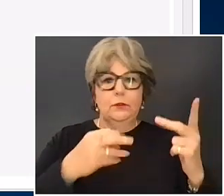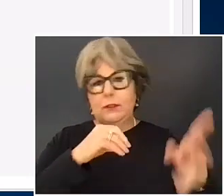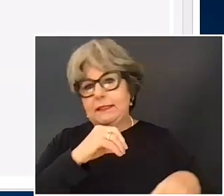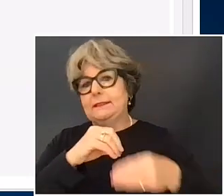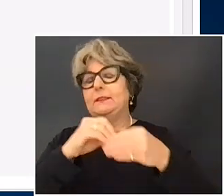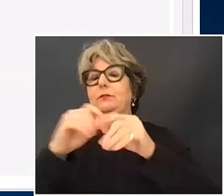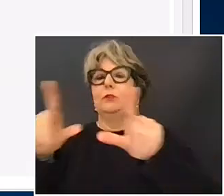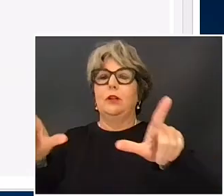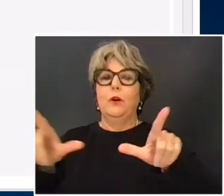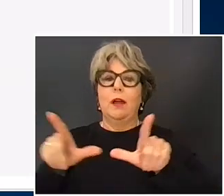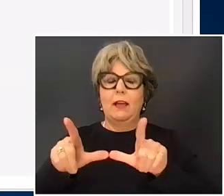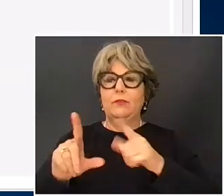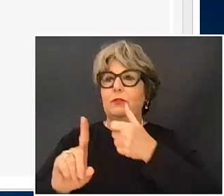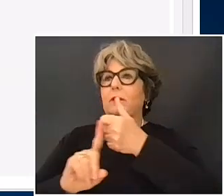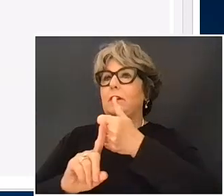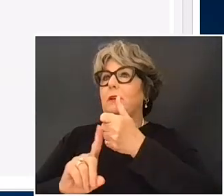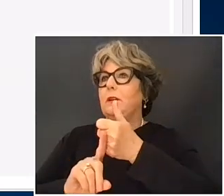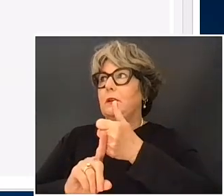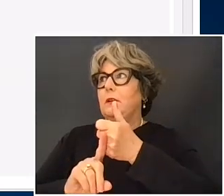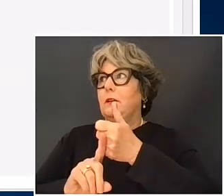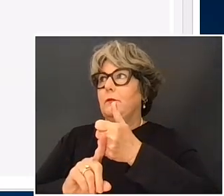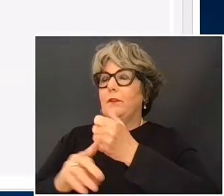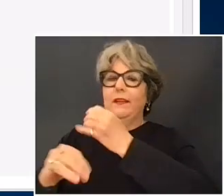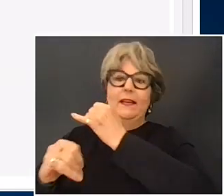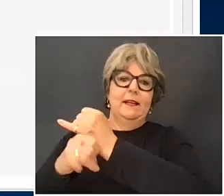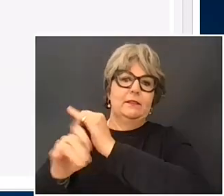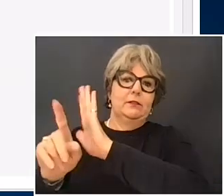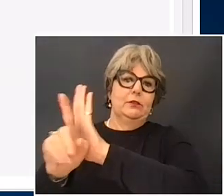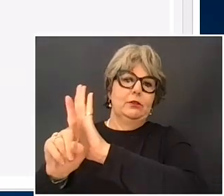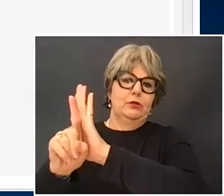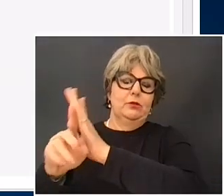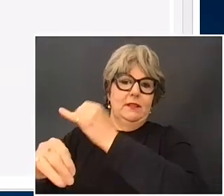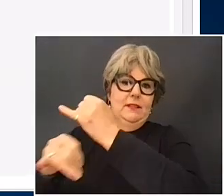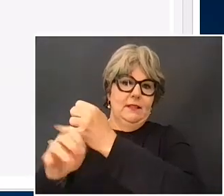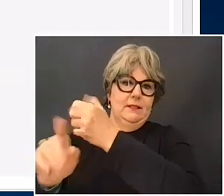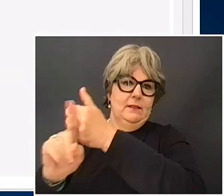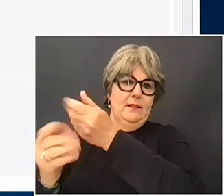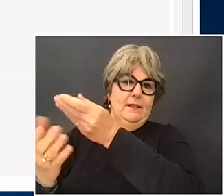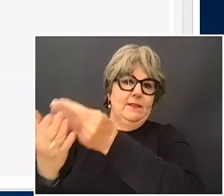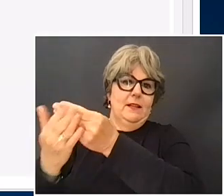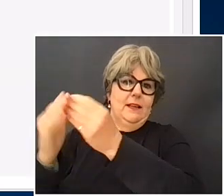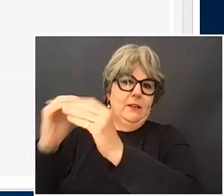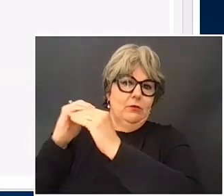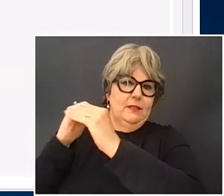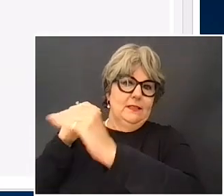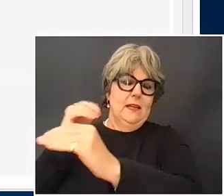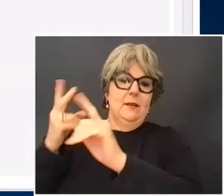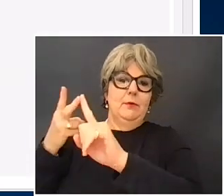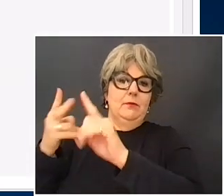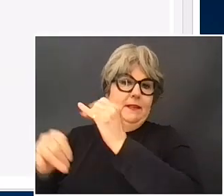actually questions for the institution. The institution is financially stable. The institution has engaged in long-range